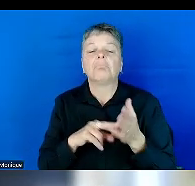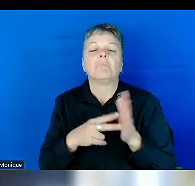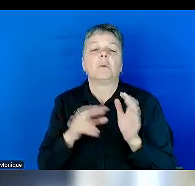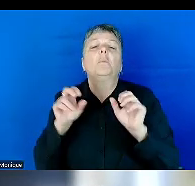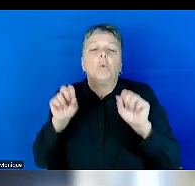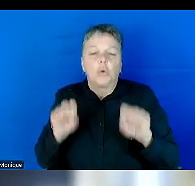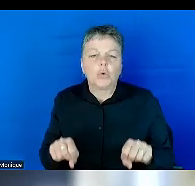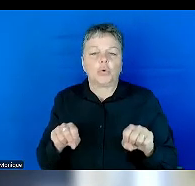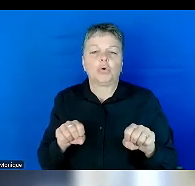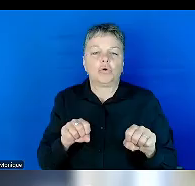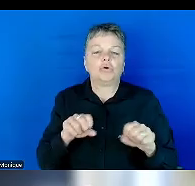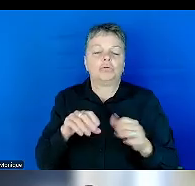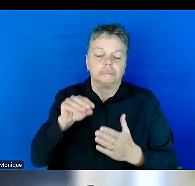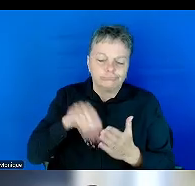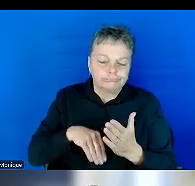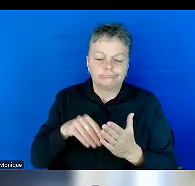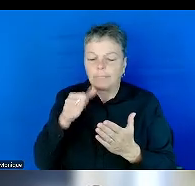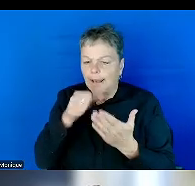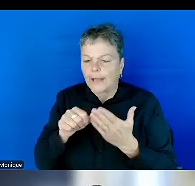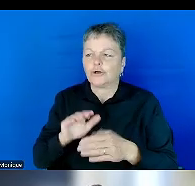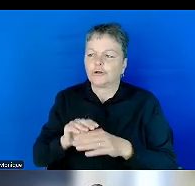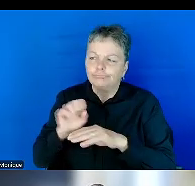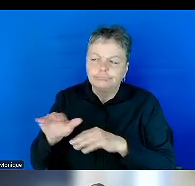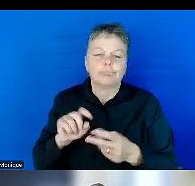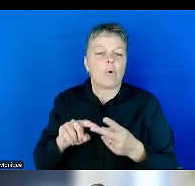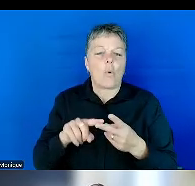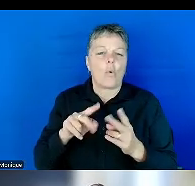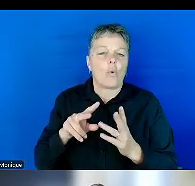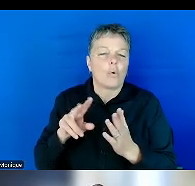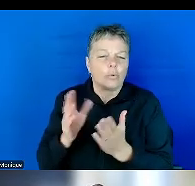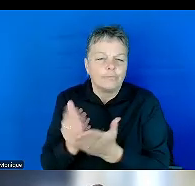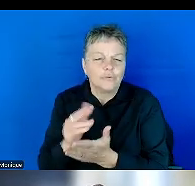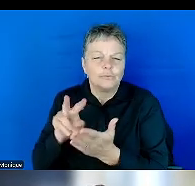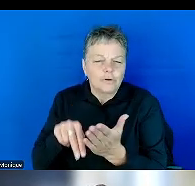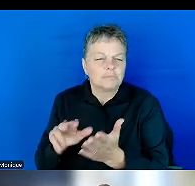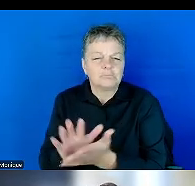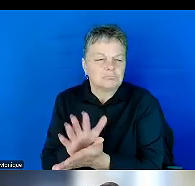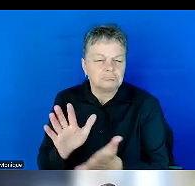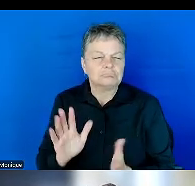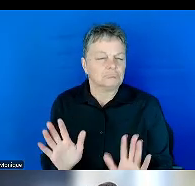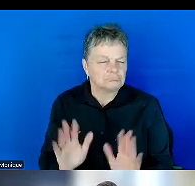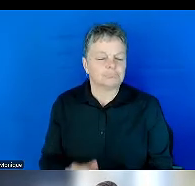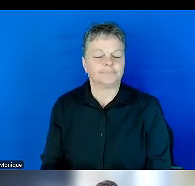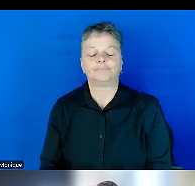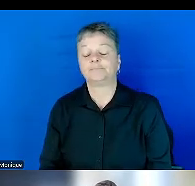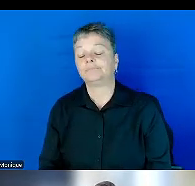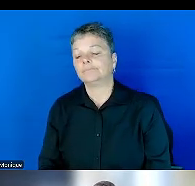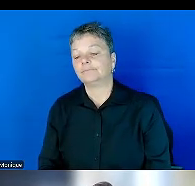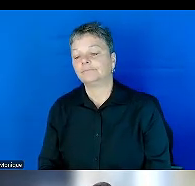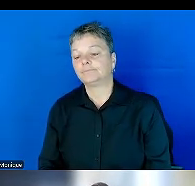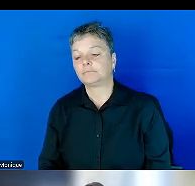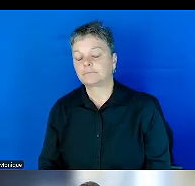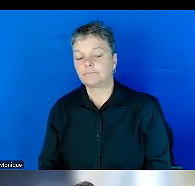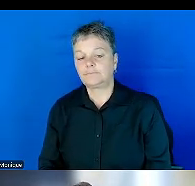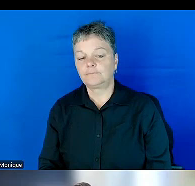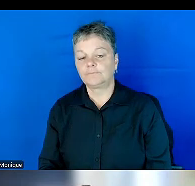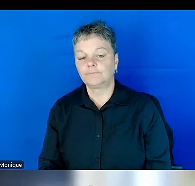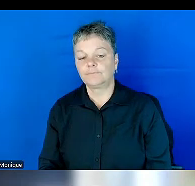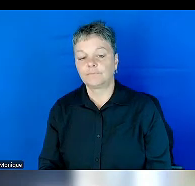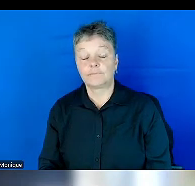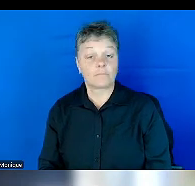So in order to reach um to request if you if you want to request legal representation you do